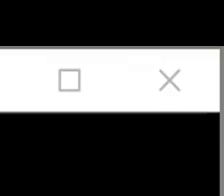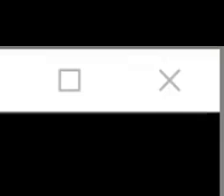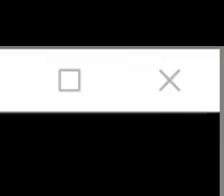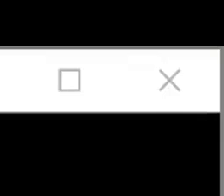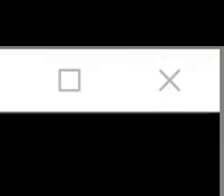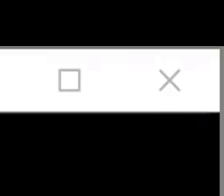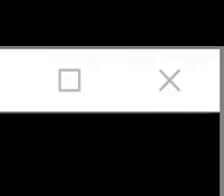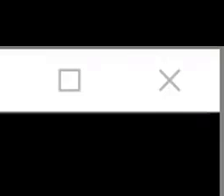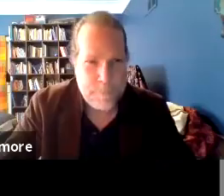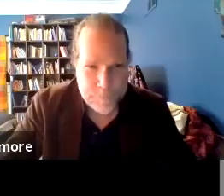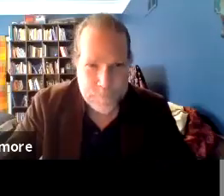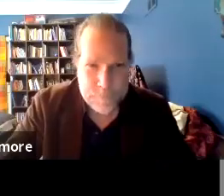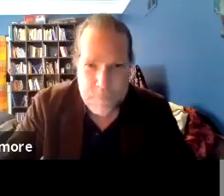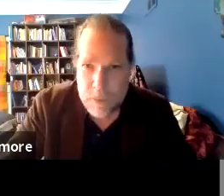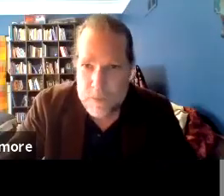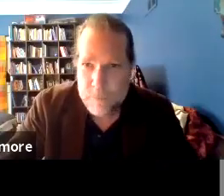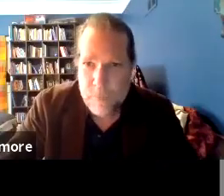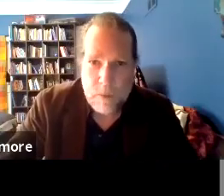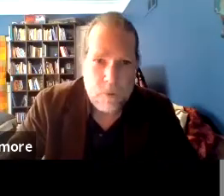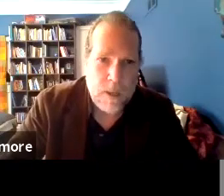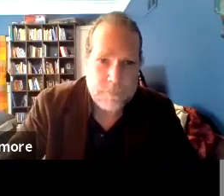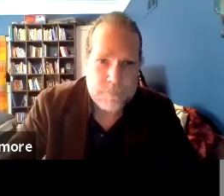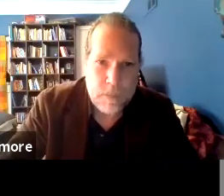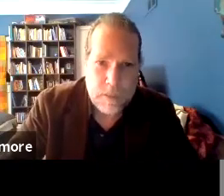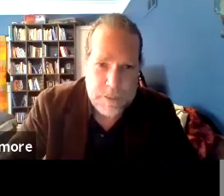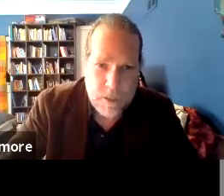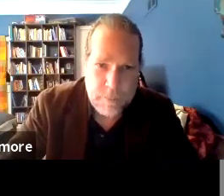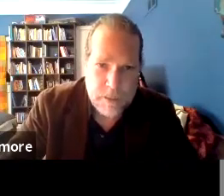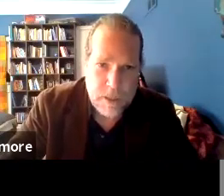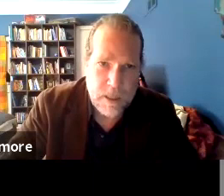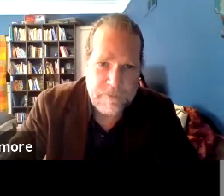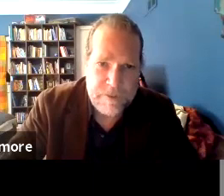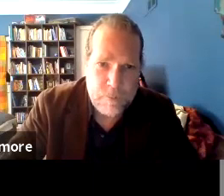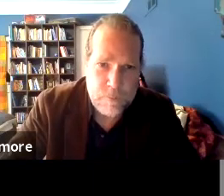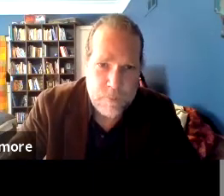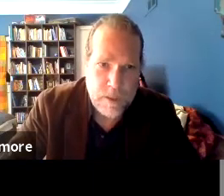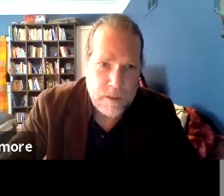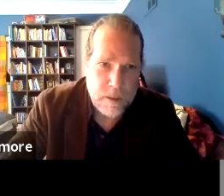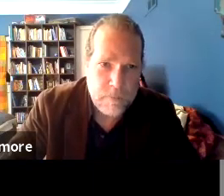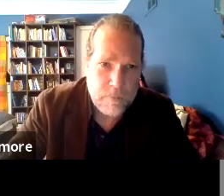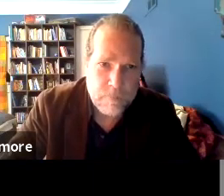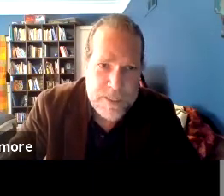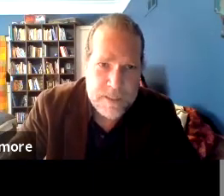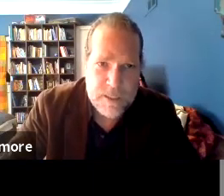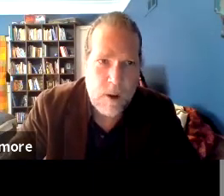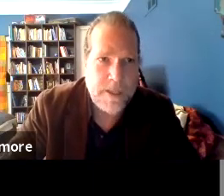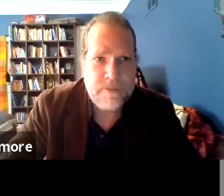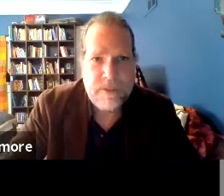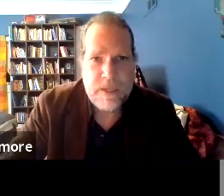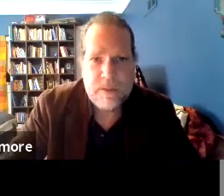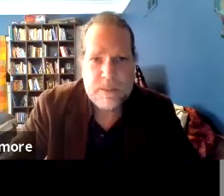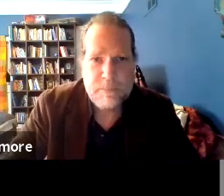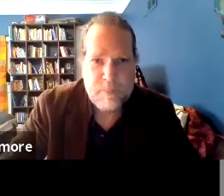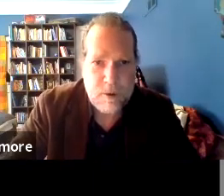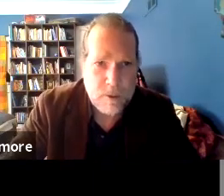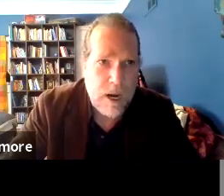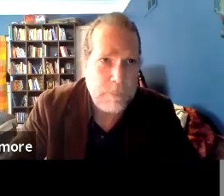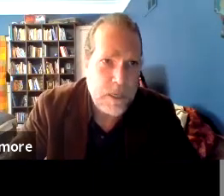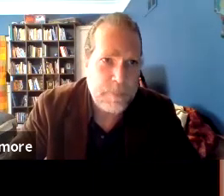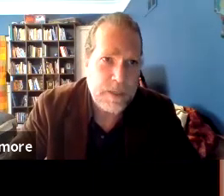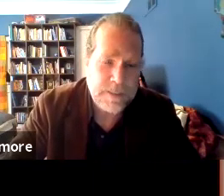Paul Gilmore: Okay. Well, let me talk about a few reasons why I think this crops up again